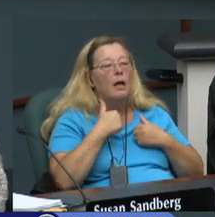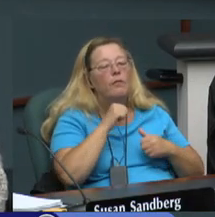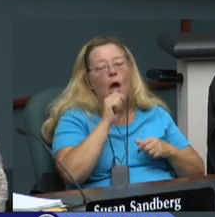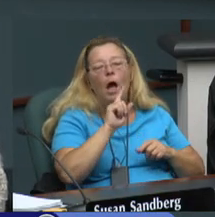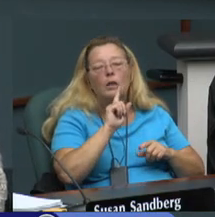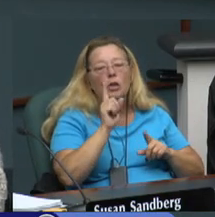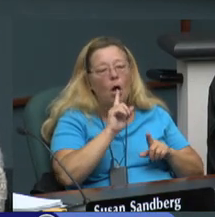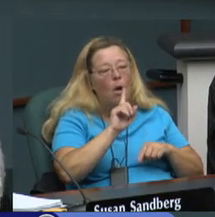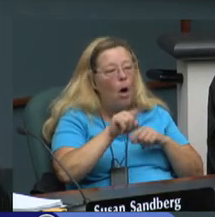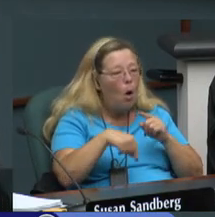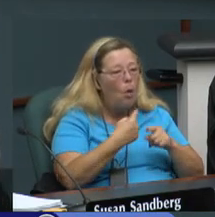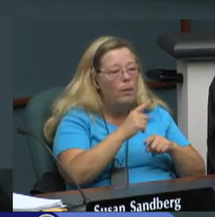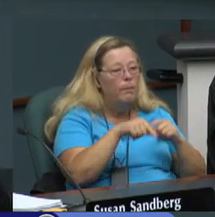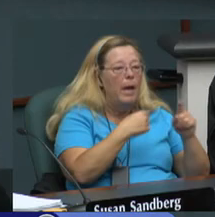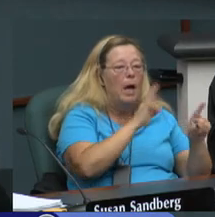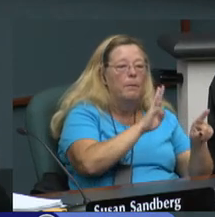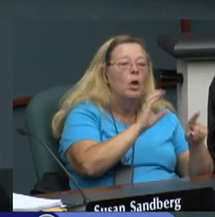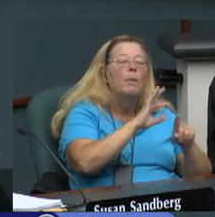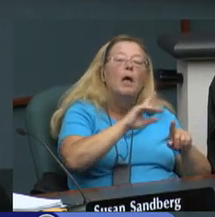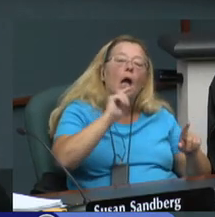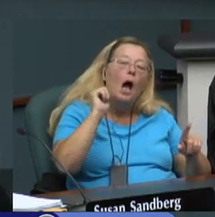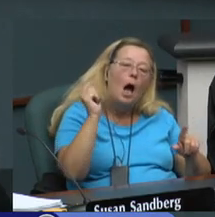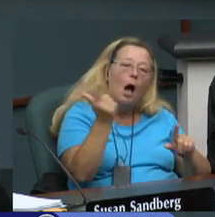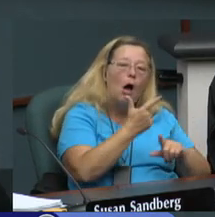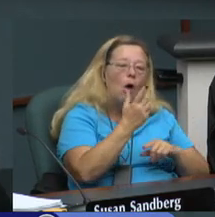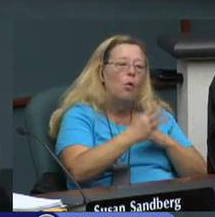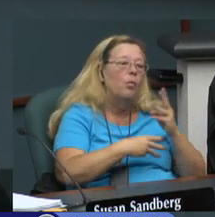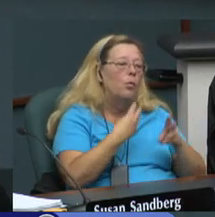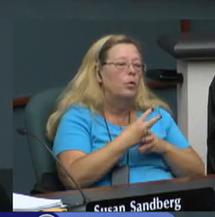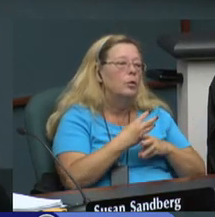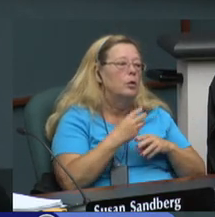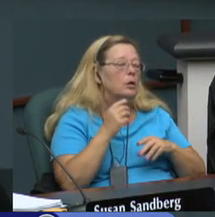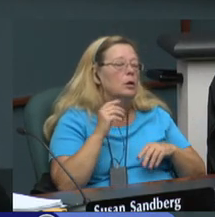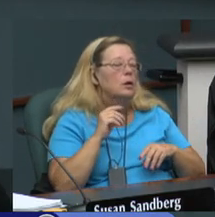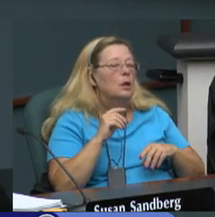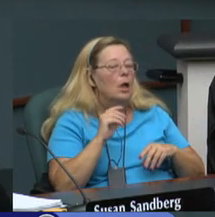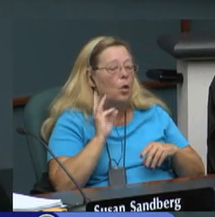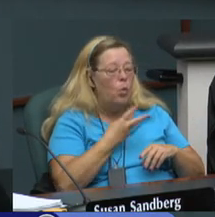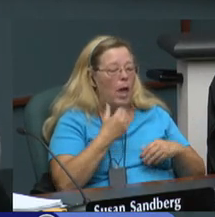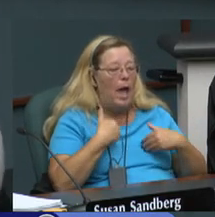but here in Bloomington I mean we do have the benefit of not being on a coast